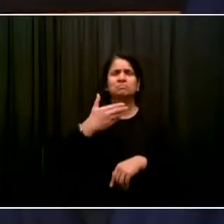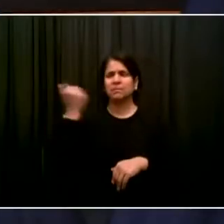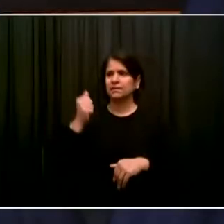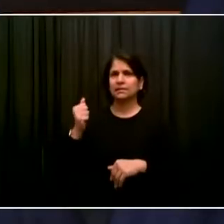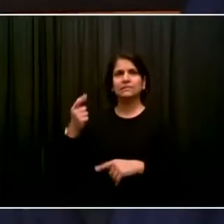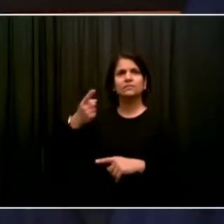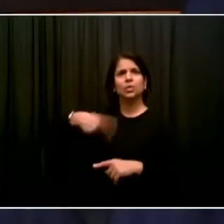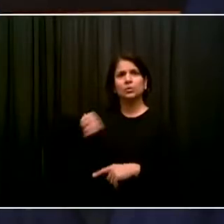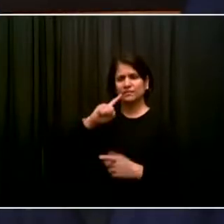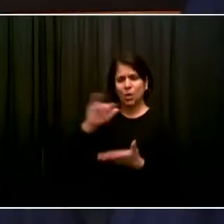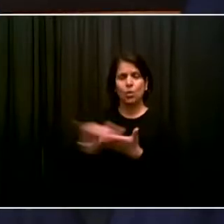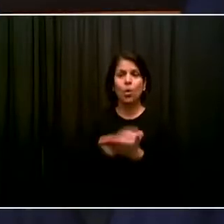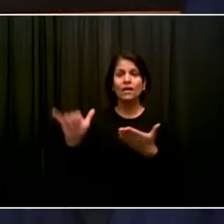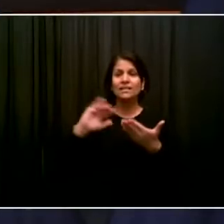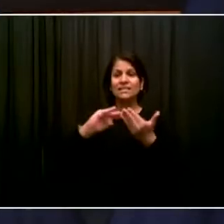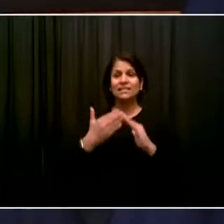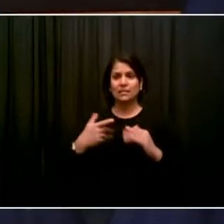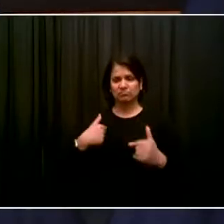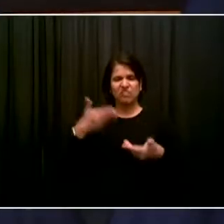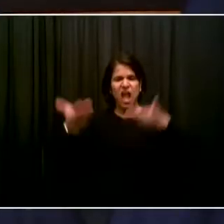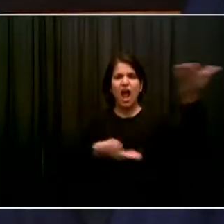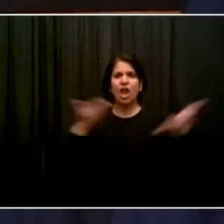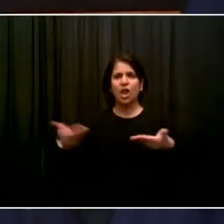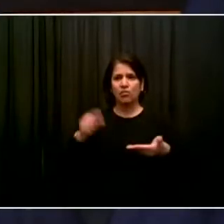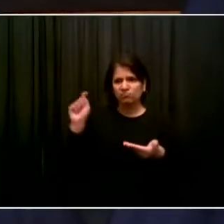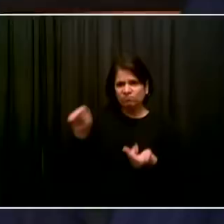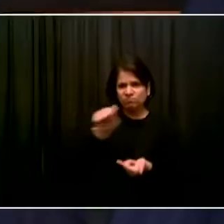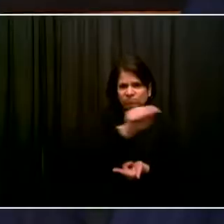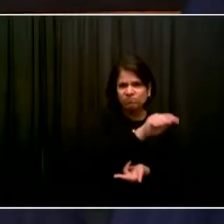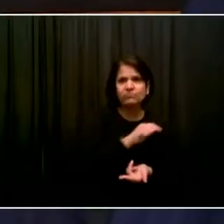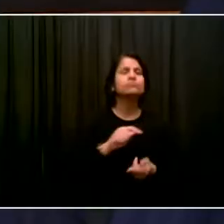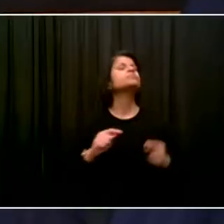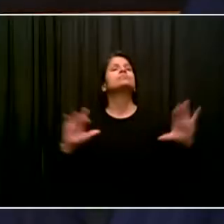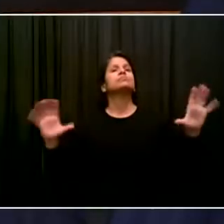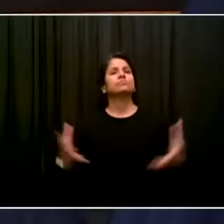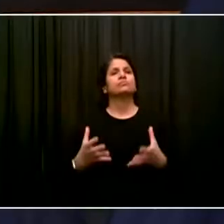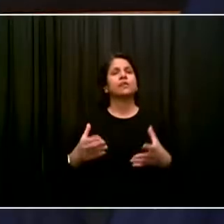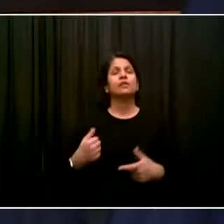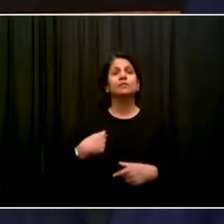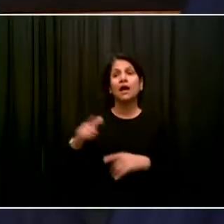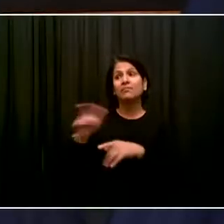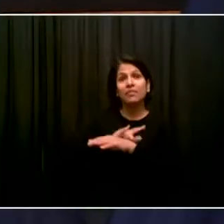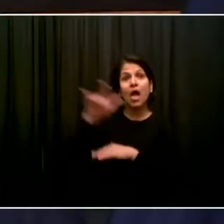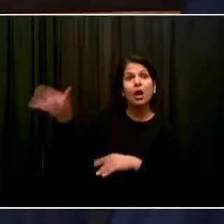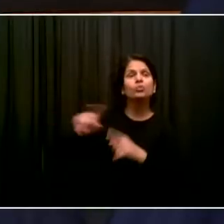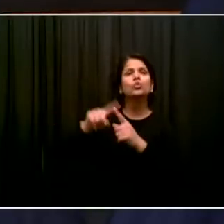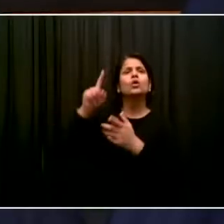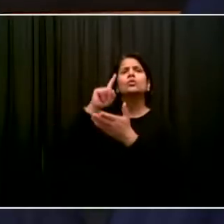ARE THE BEST PEOPLE TO DO THE JOB FOR NEW YORKERS.